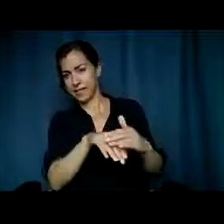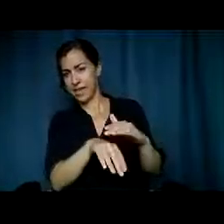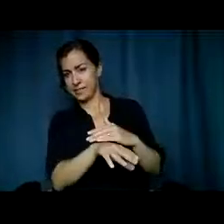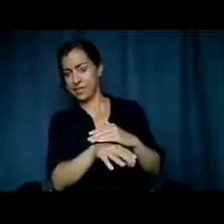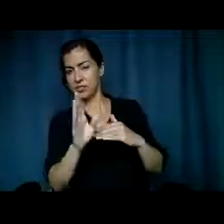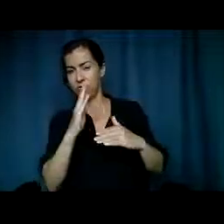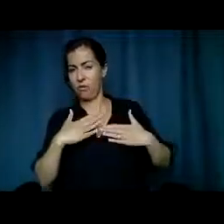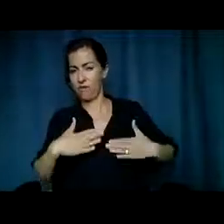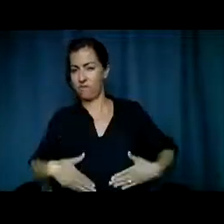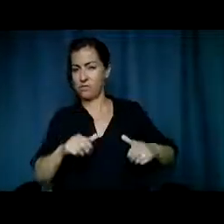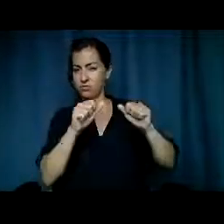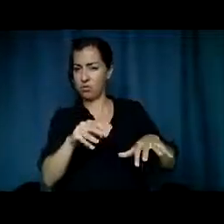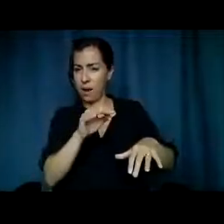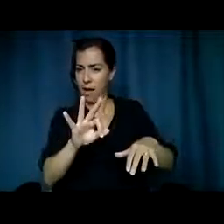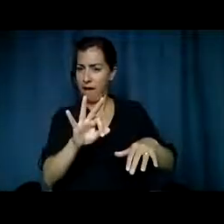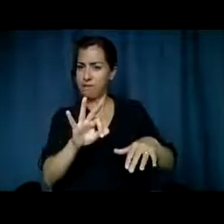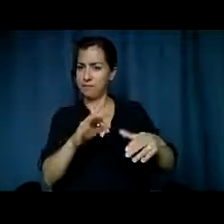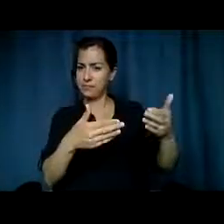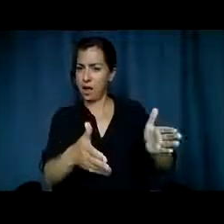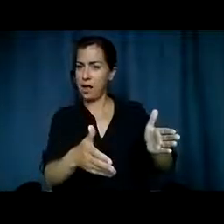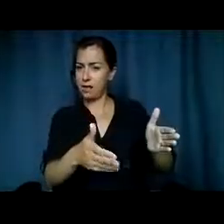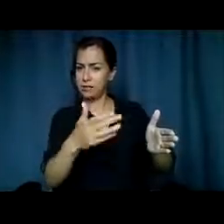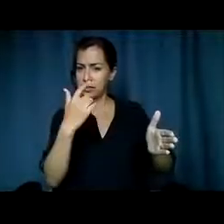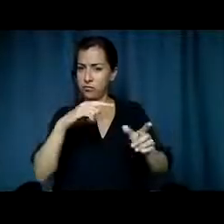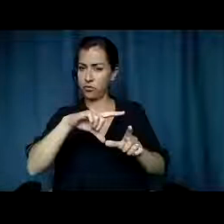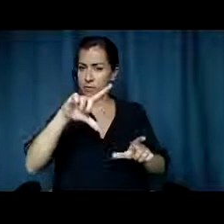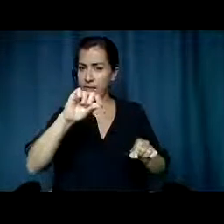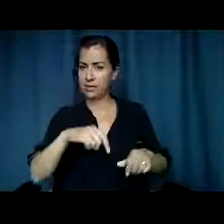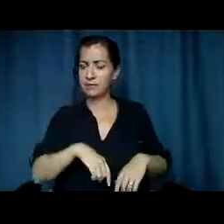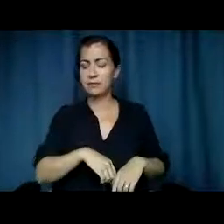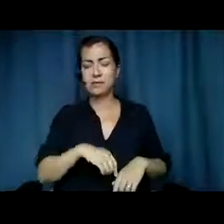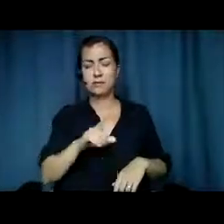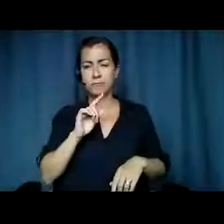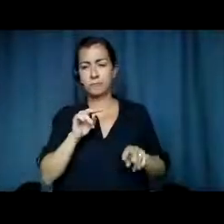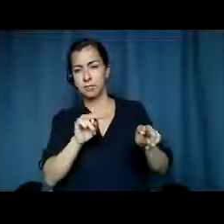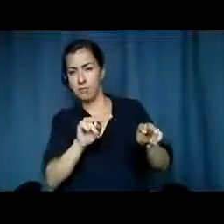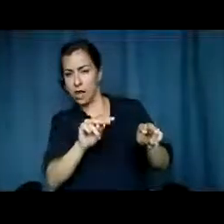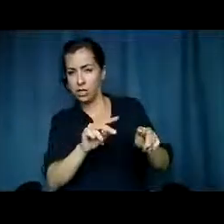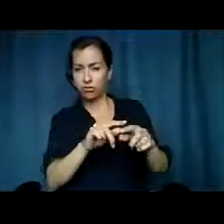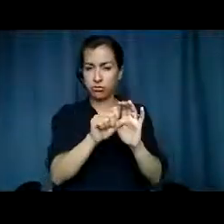a service provider, you know, make sure that your clients are